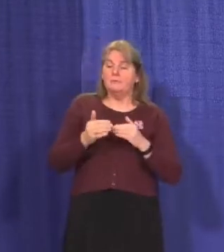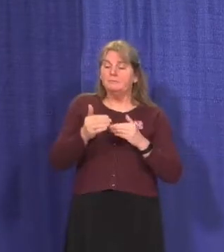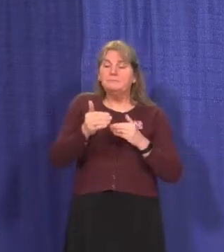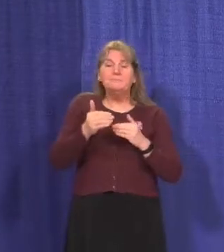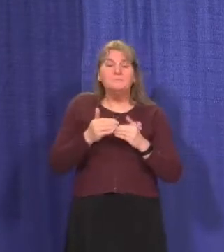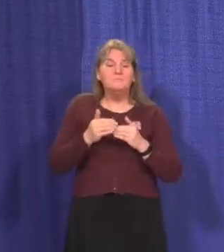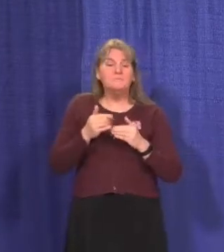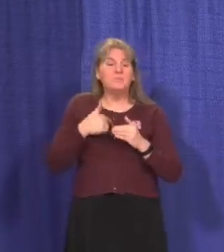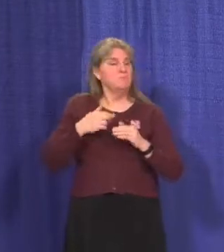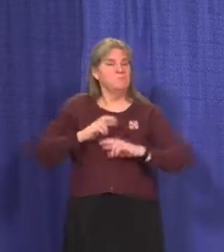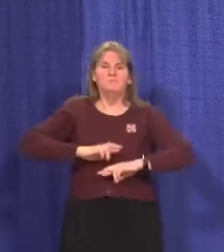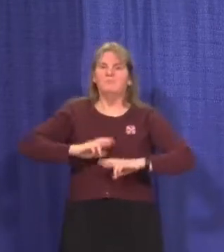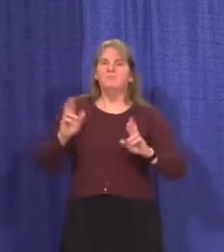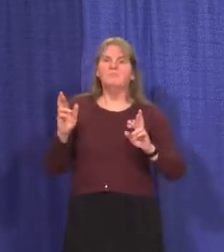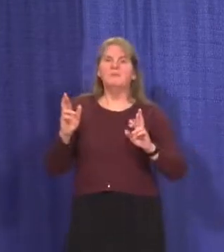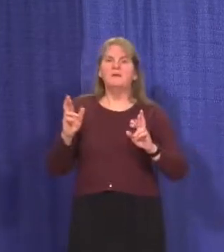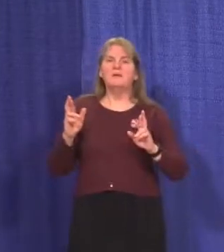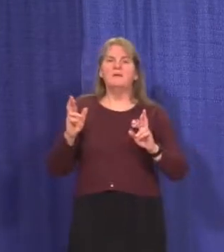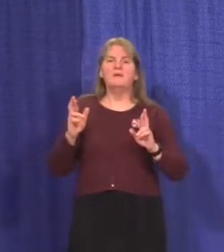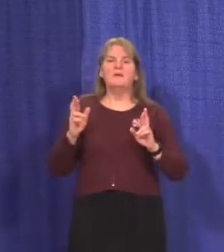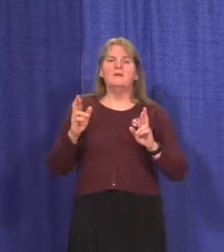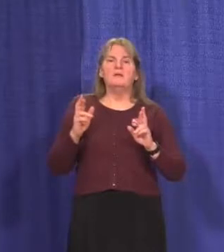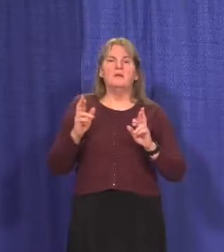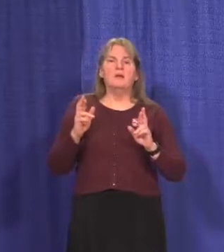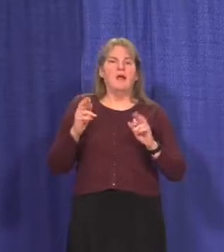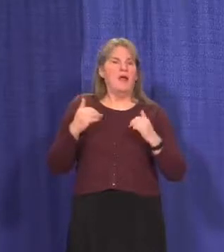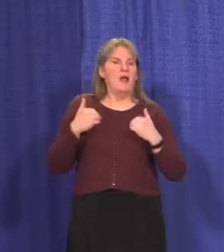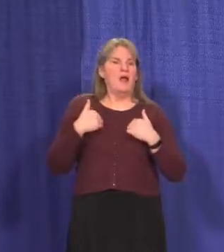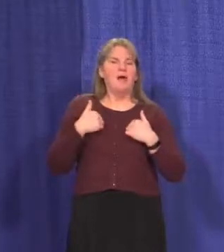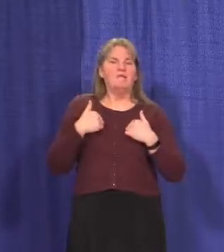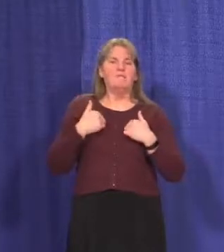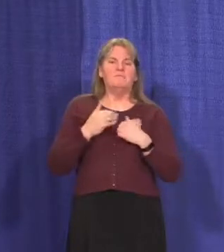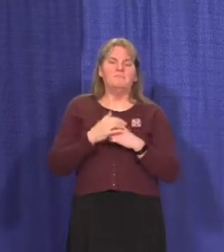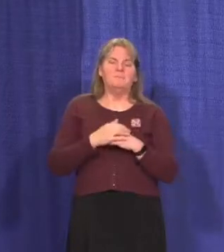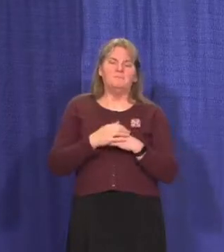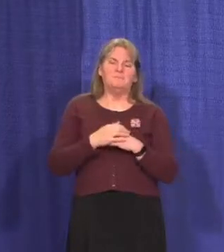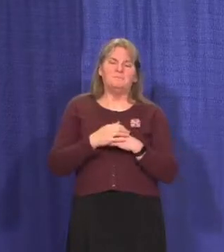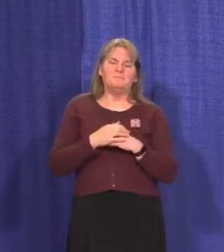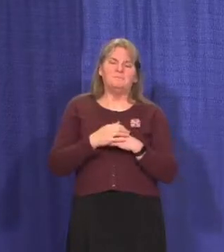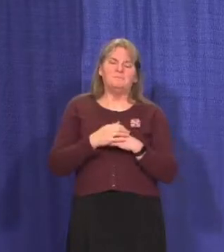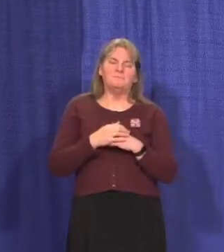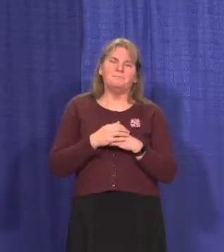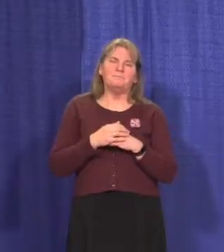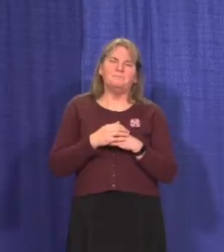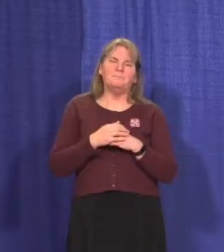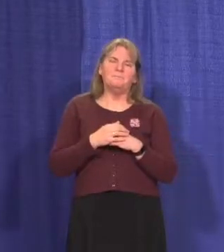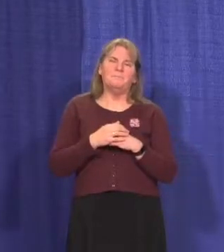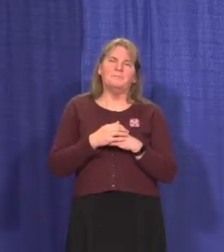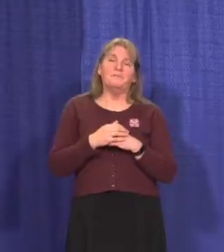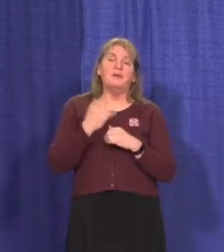already foreseen if there were an election to be called whether